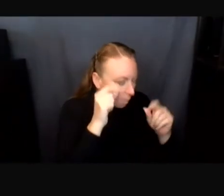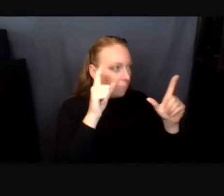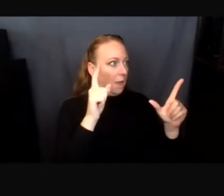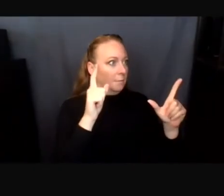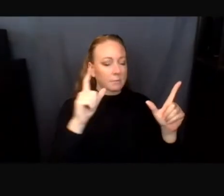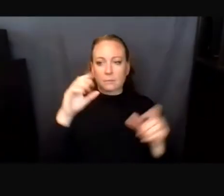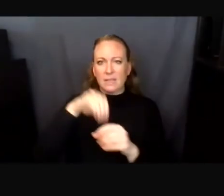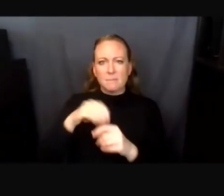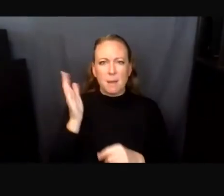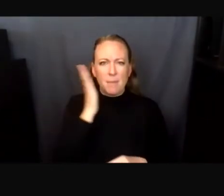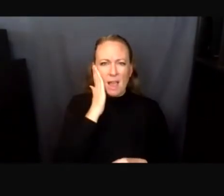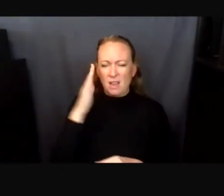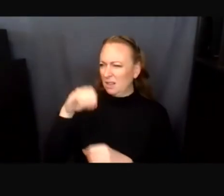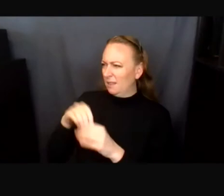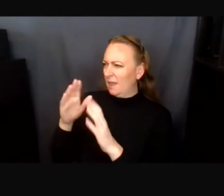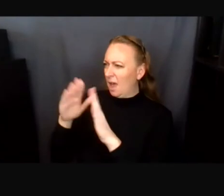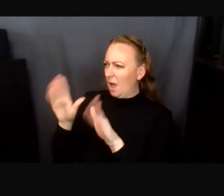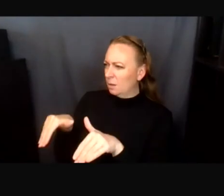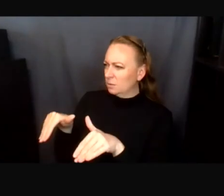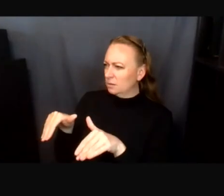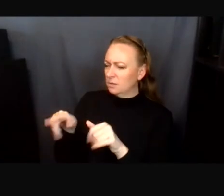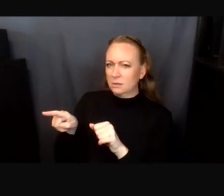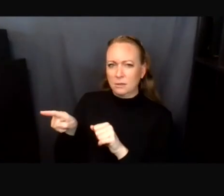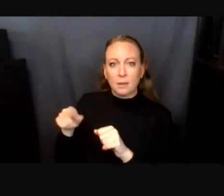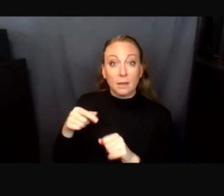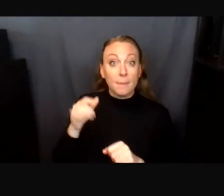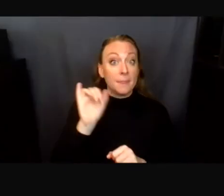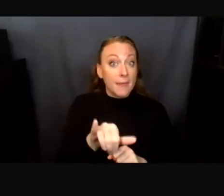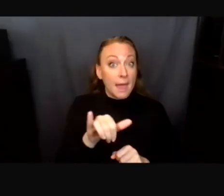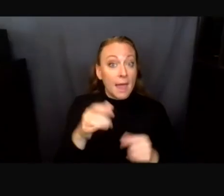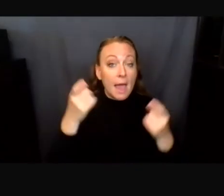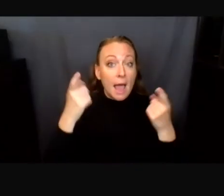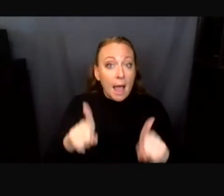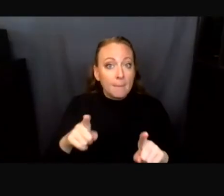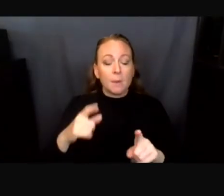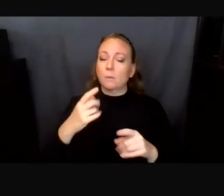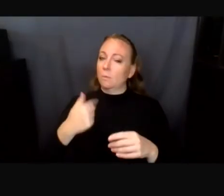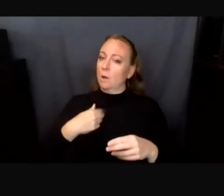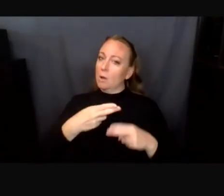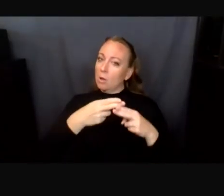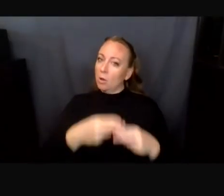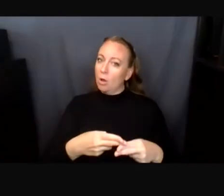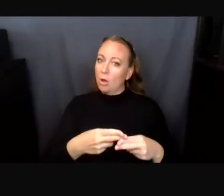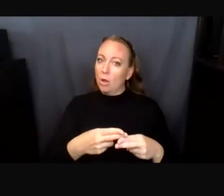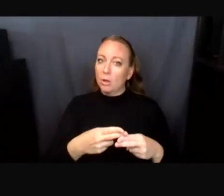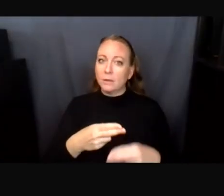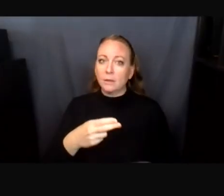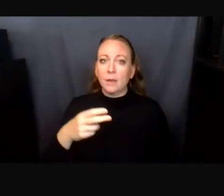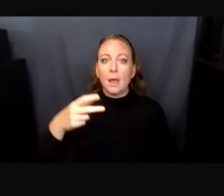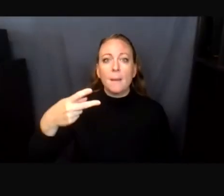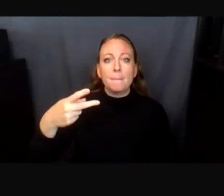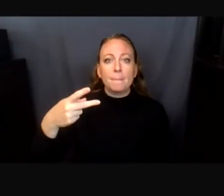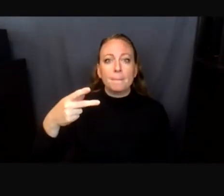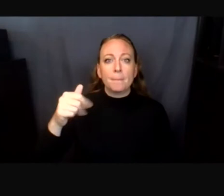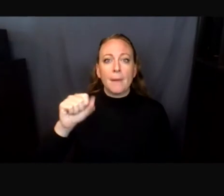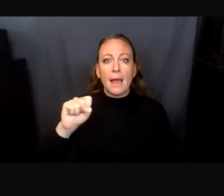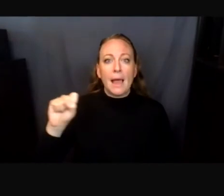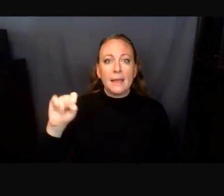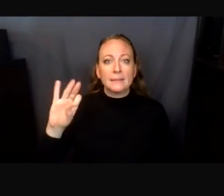in the house and I had just had what I called later, a passing out spell.